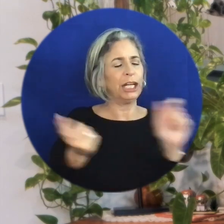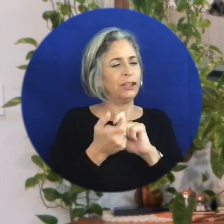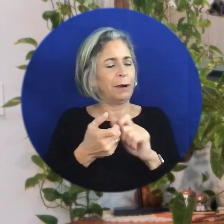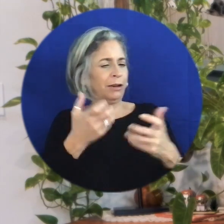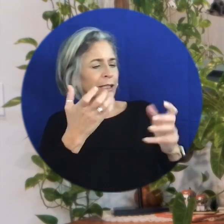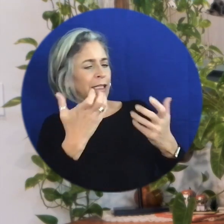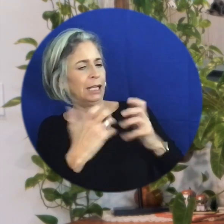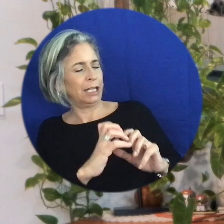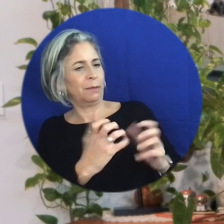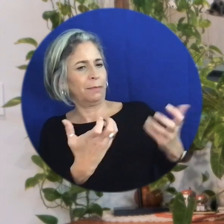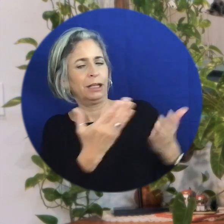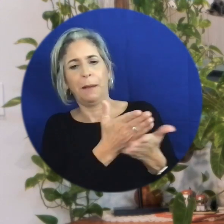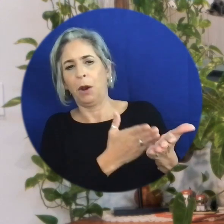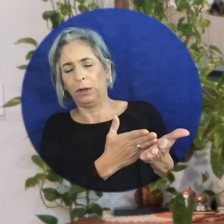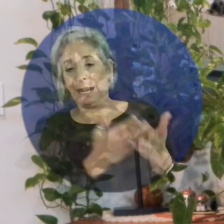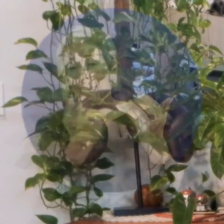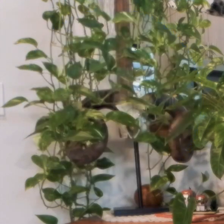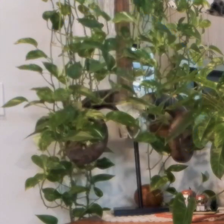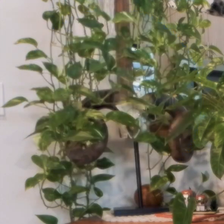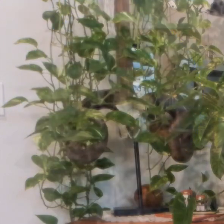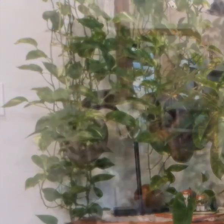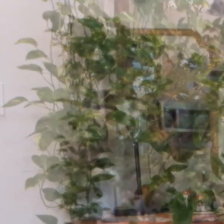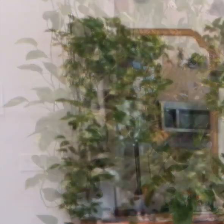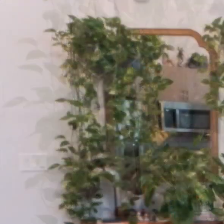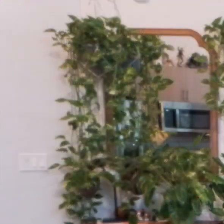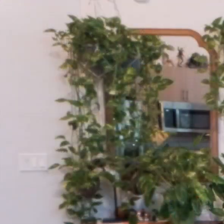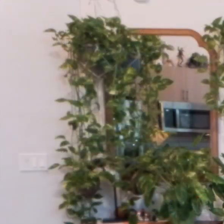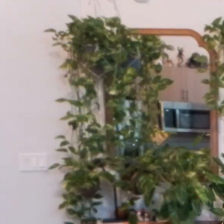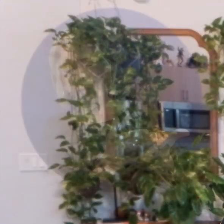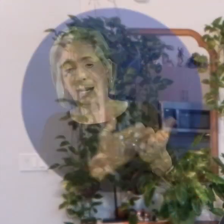as we transition away from our custom component.